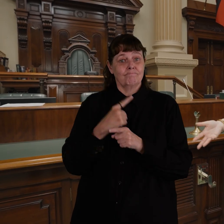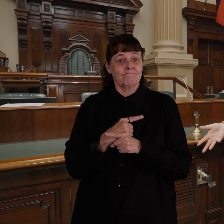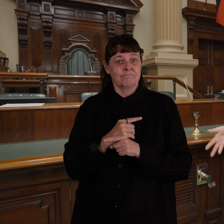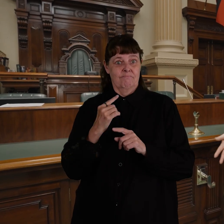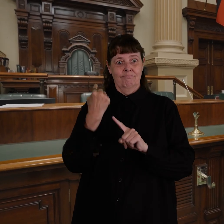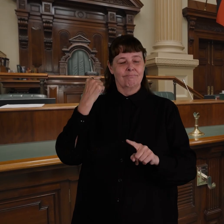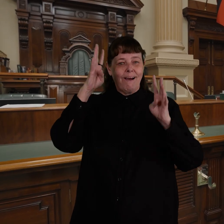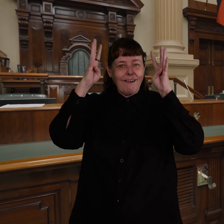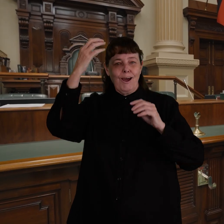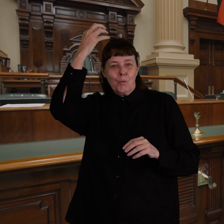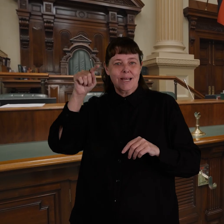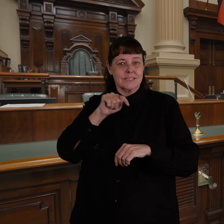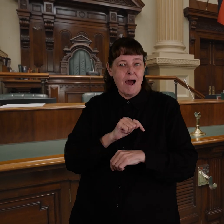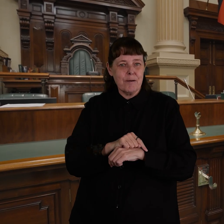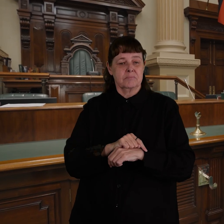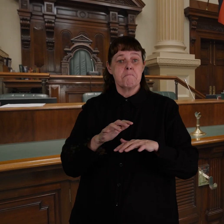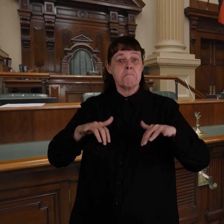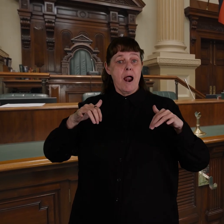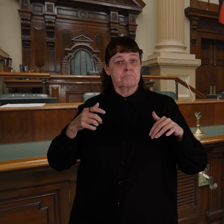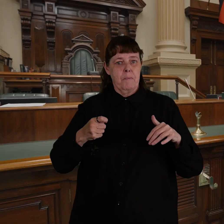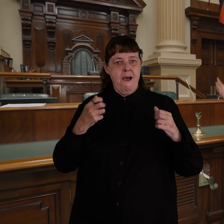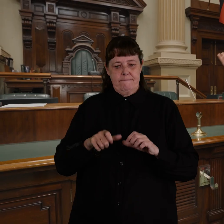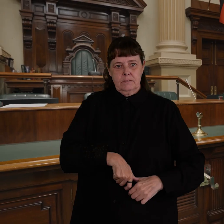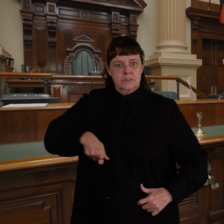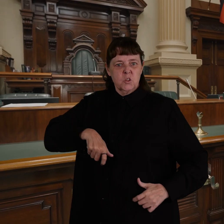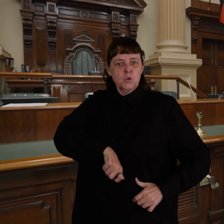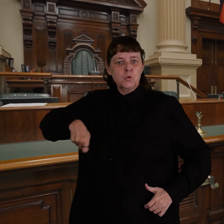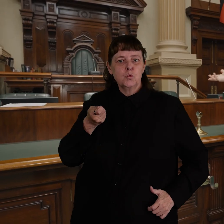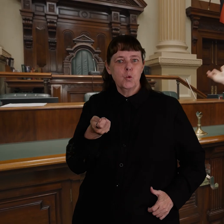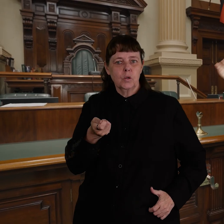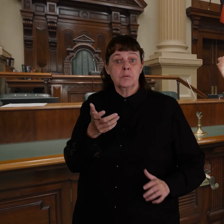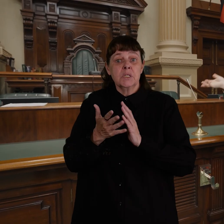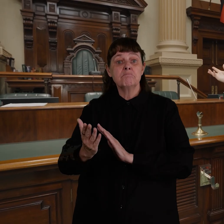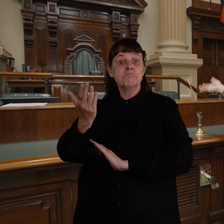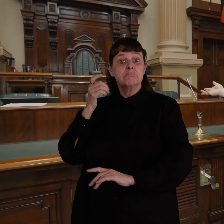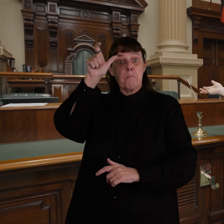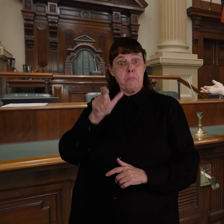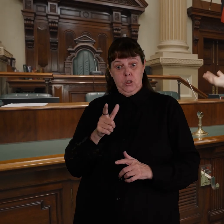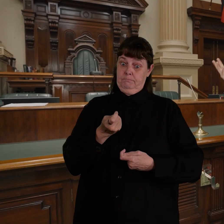members of Parliament had swords. And a long time ago it was really dangerous to be a speaker.